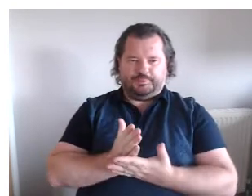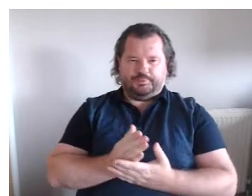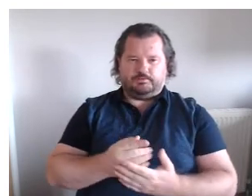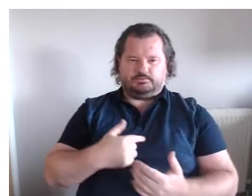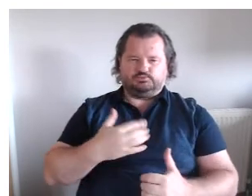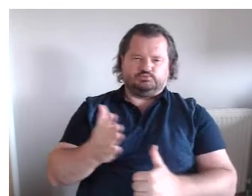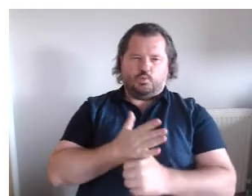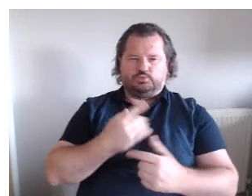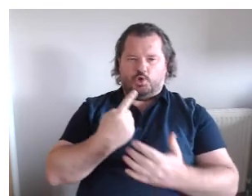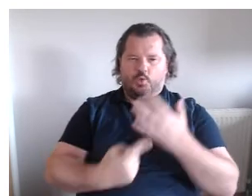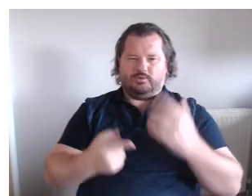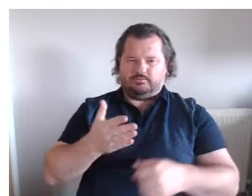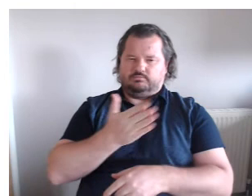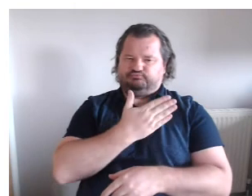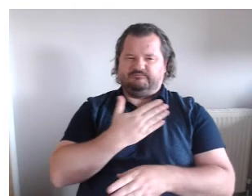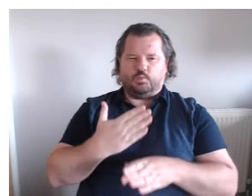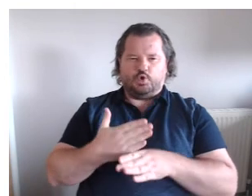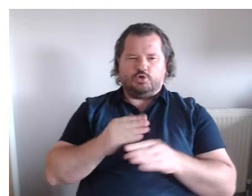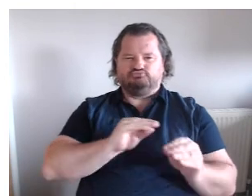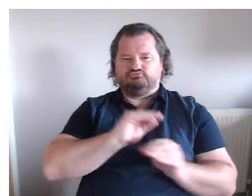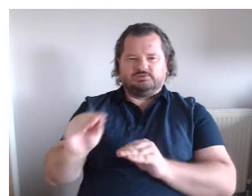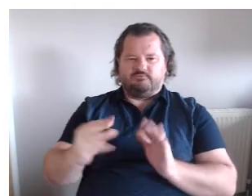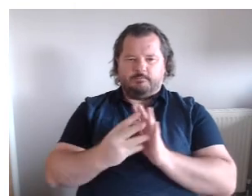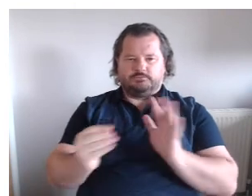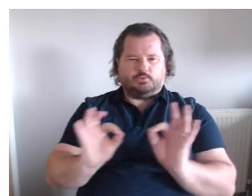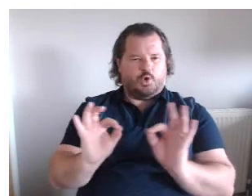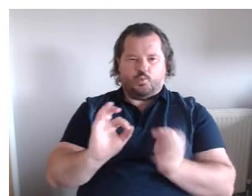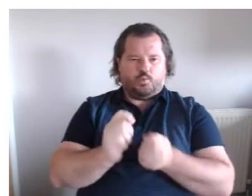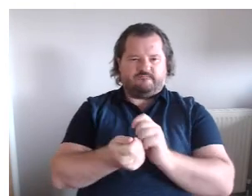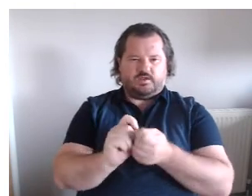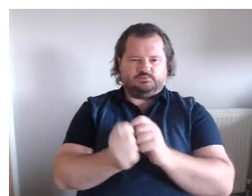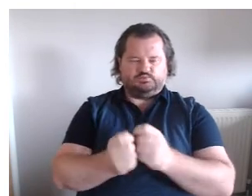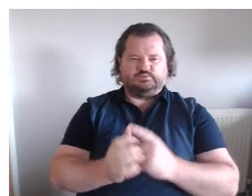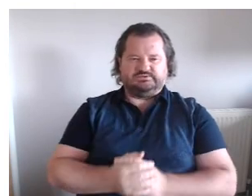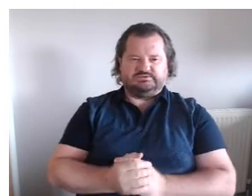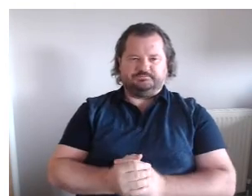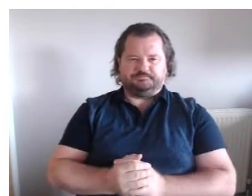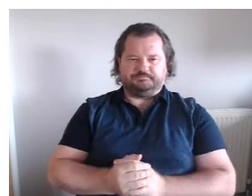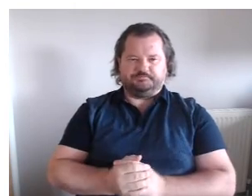SO or source-only is the previous work which transfers the model without any finetuning.